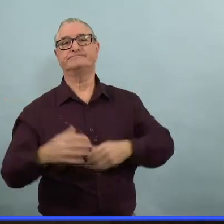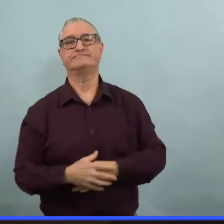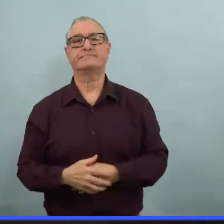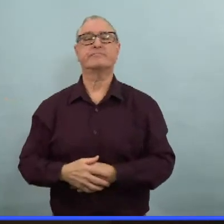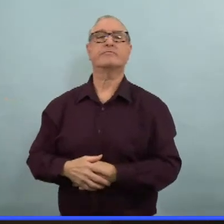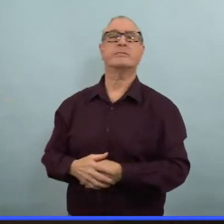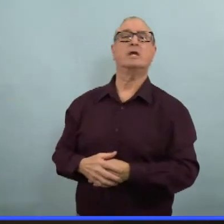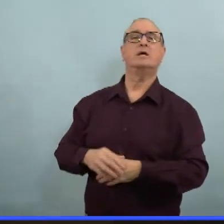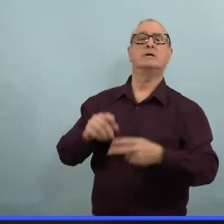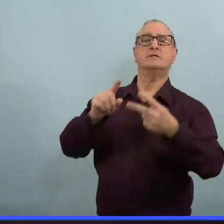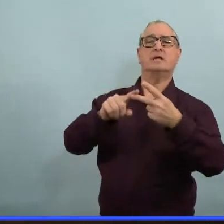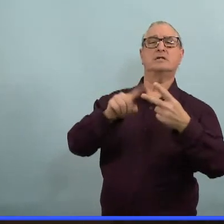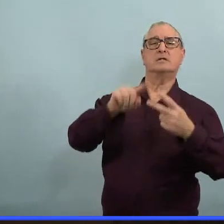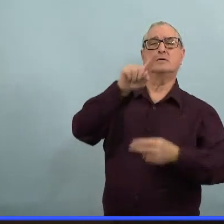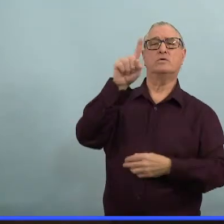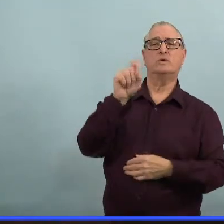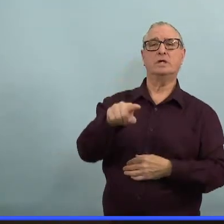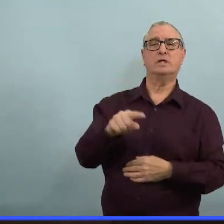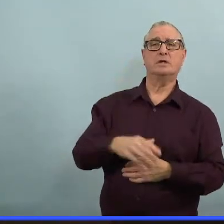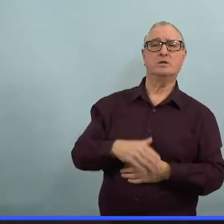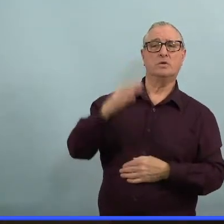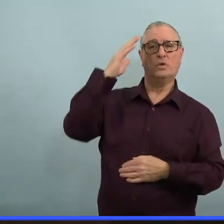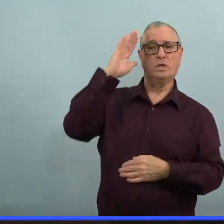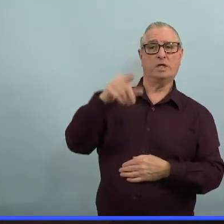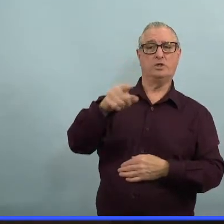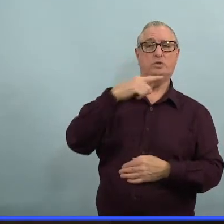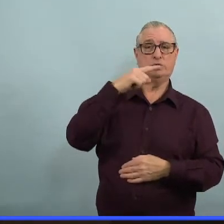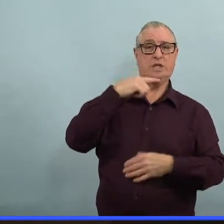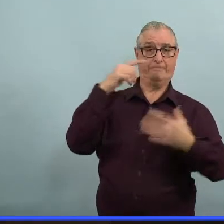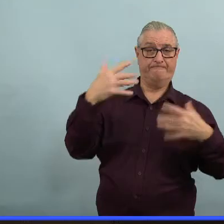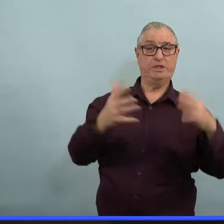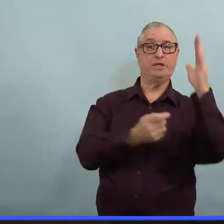know we're not pulling all restrictions right away but that does add variability